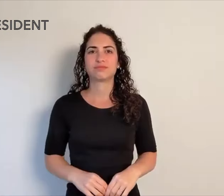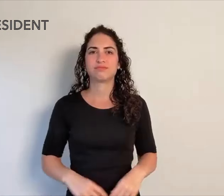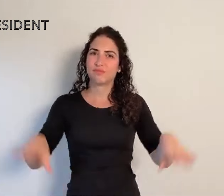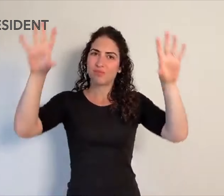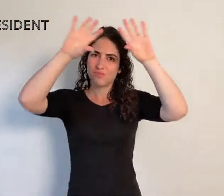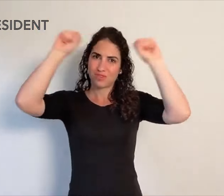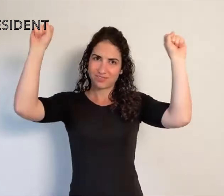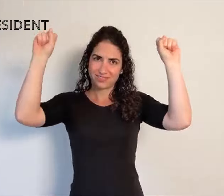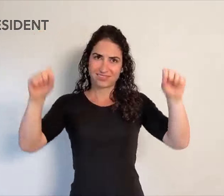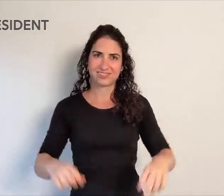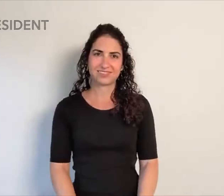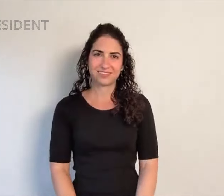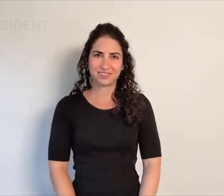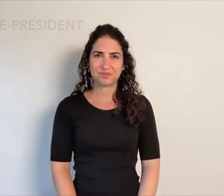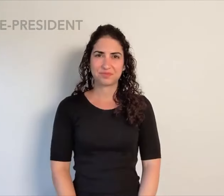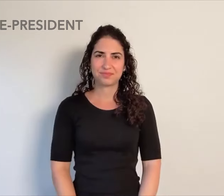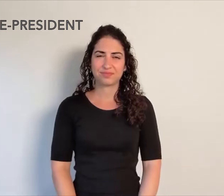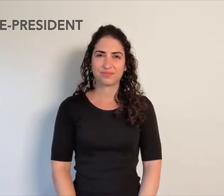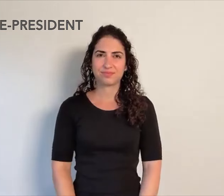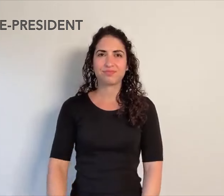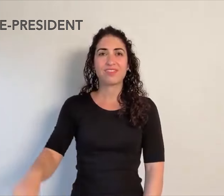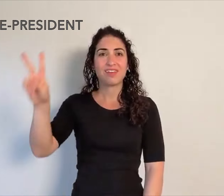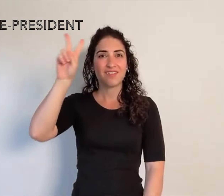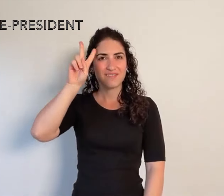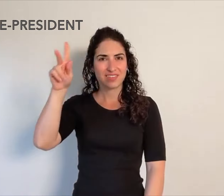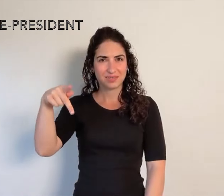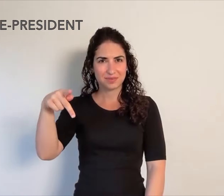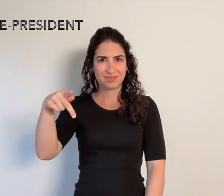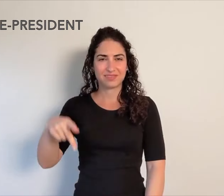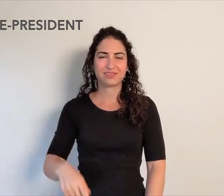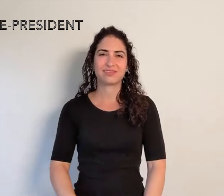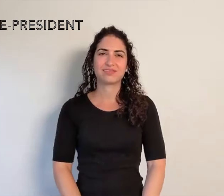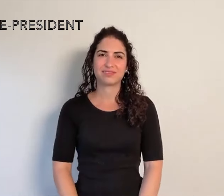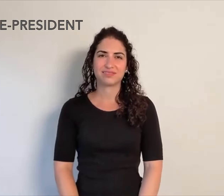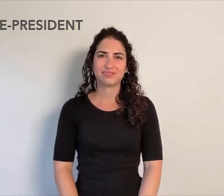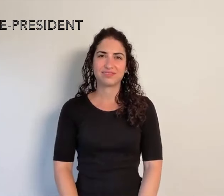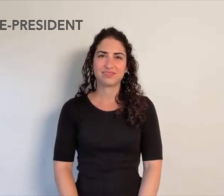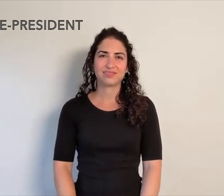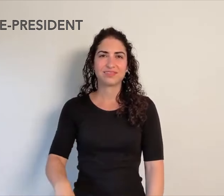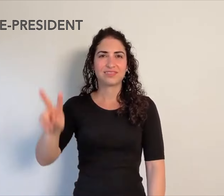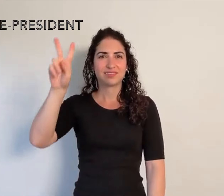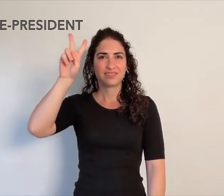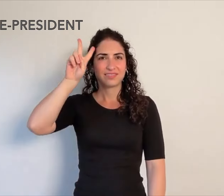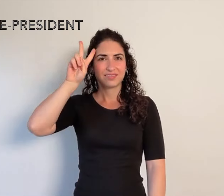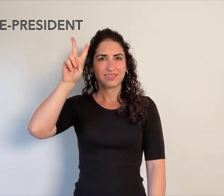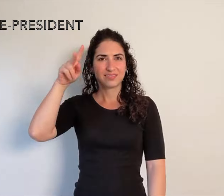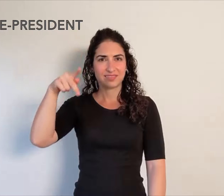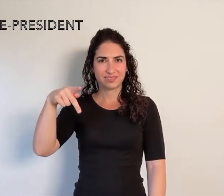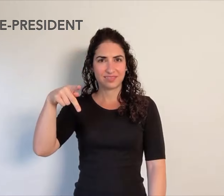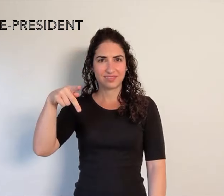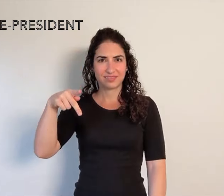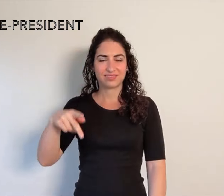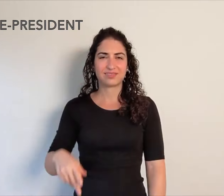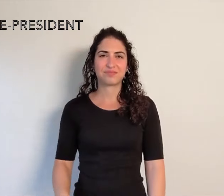PRESIDENT VICE-PRESIDENT VP